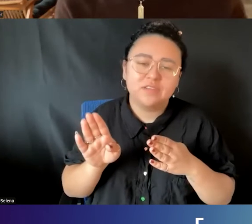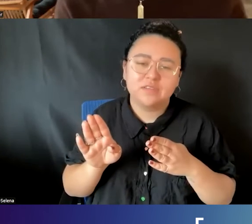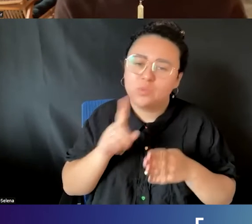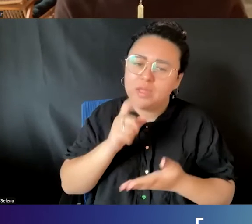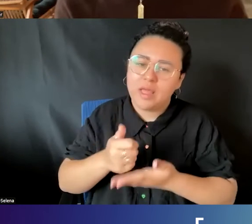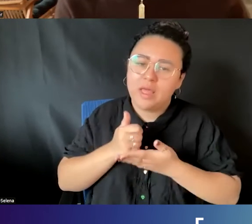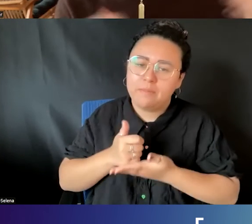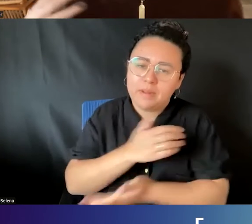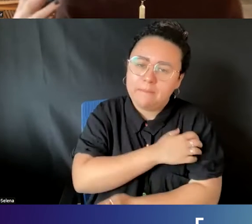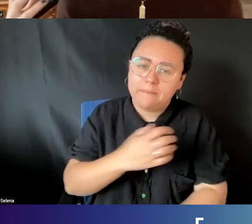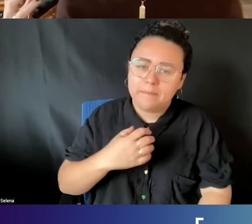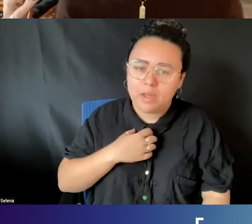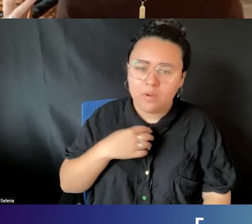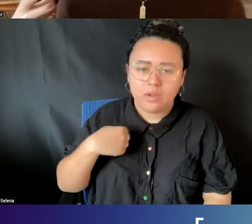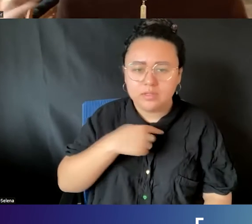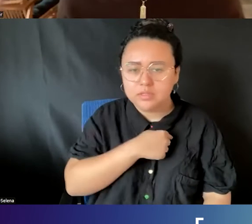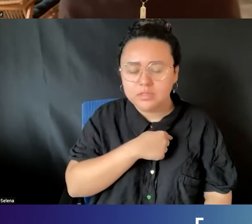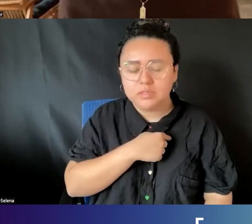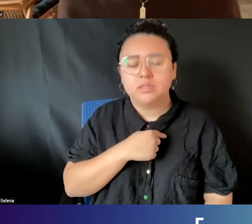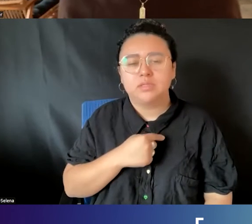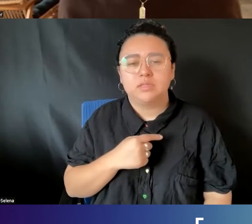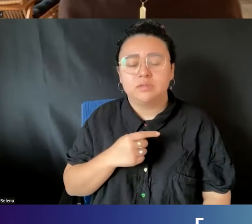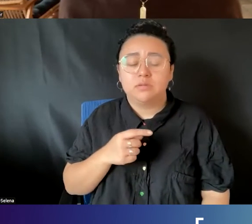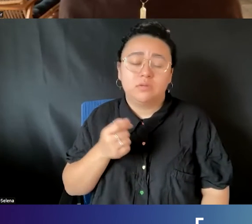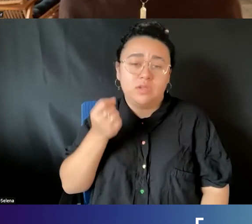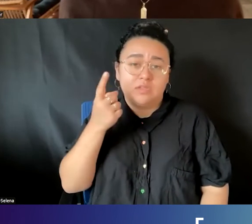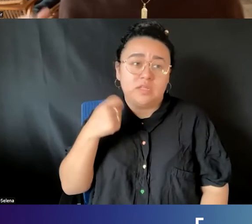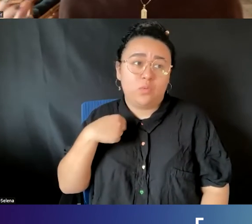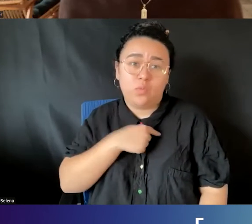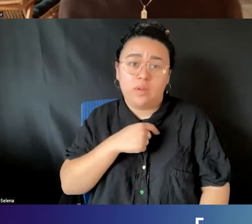that, you know, we all are we all, we all are making, you know, our own art,